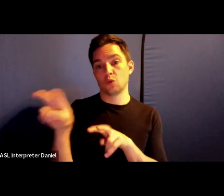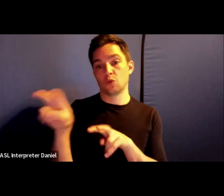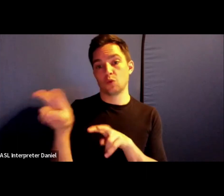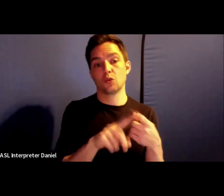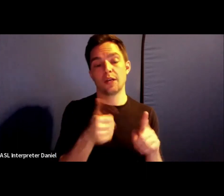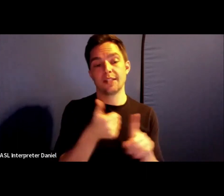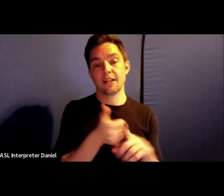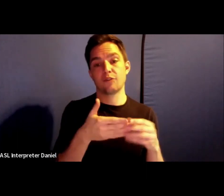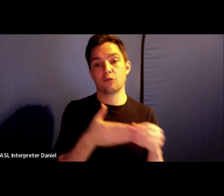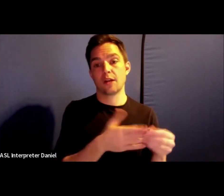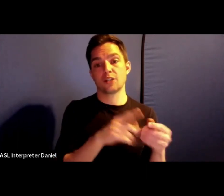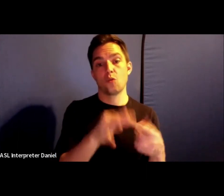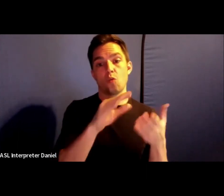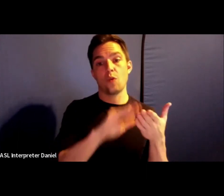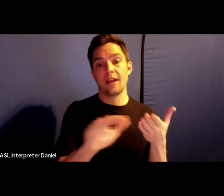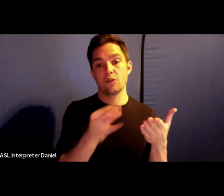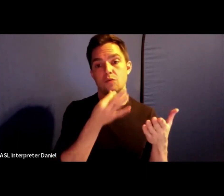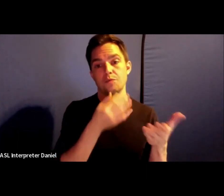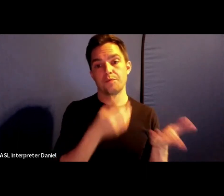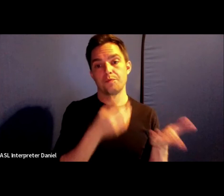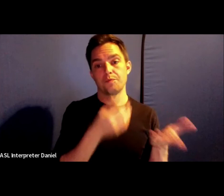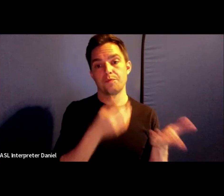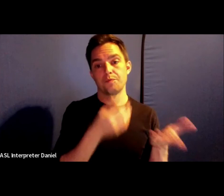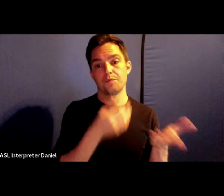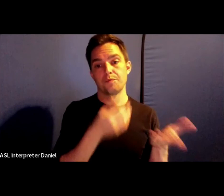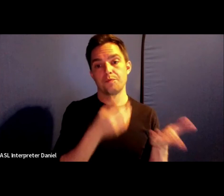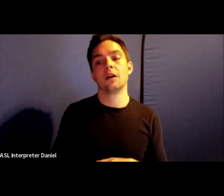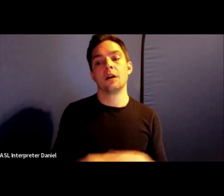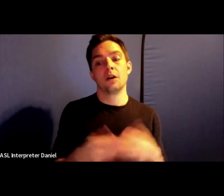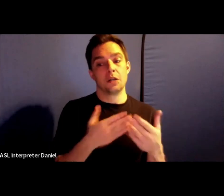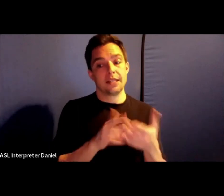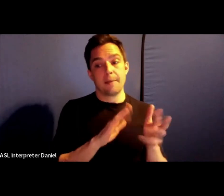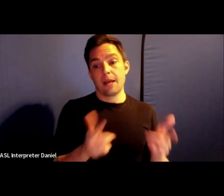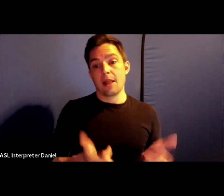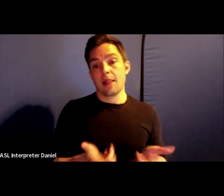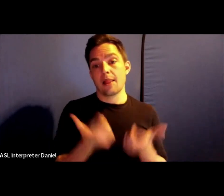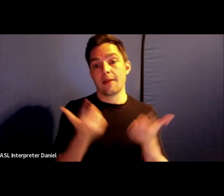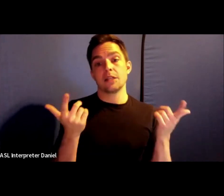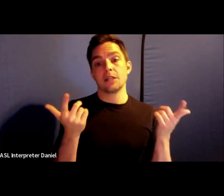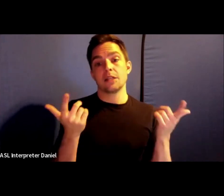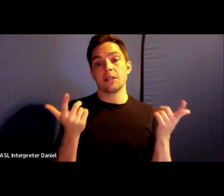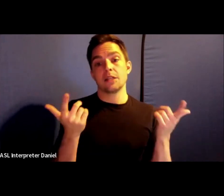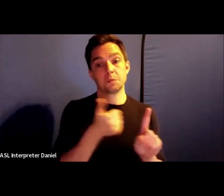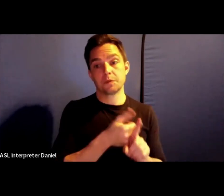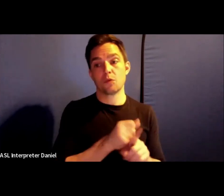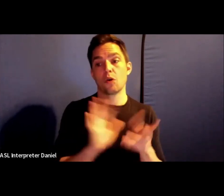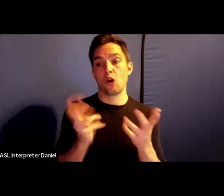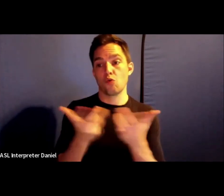self direction waiver. Whether he will be living on his own or with a roommate, he will be